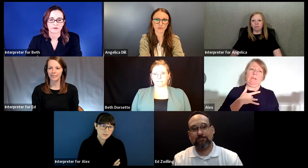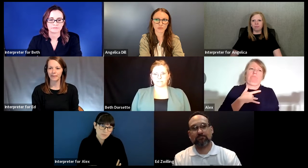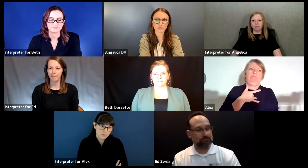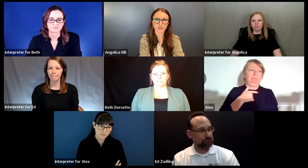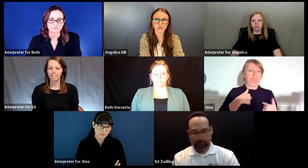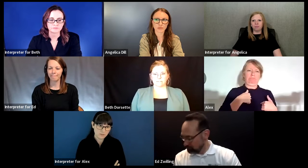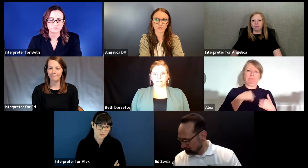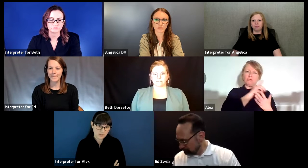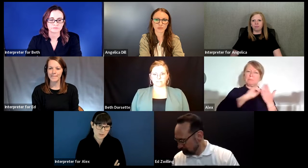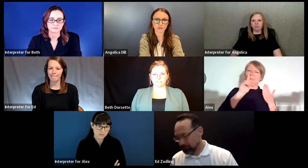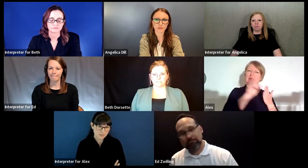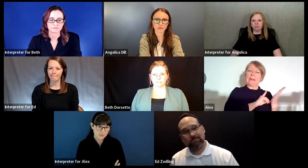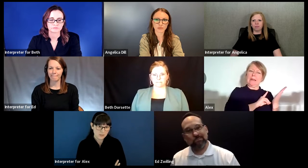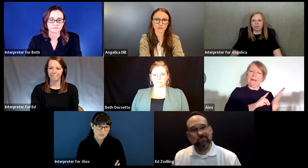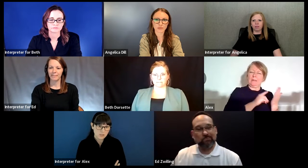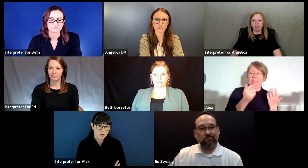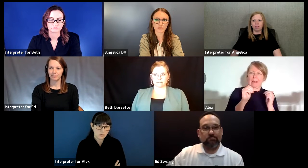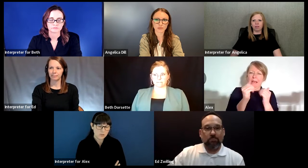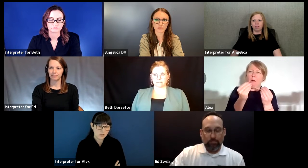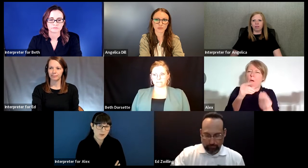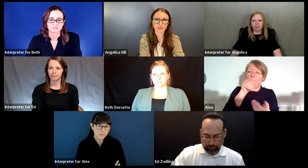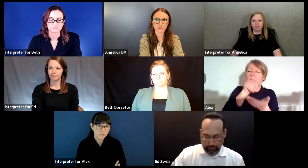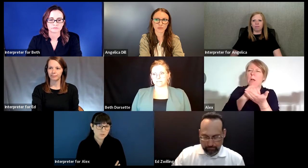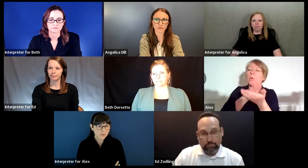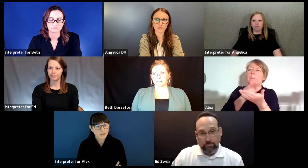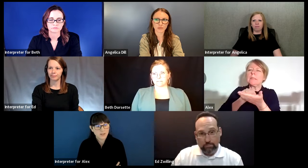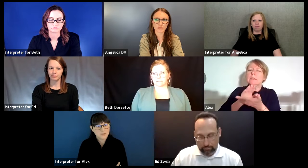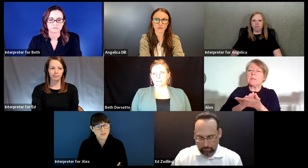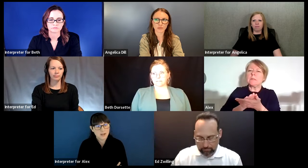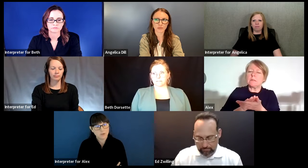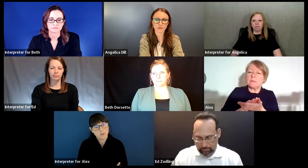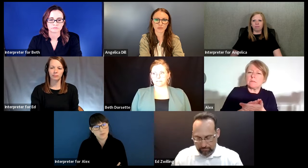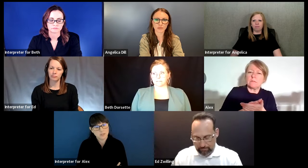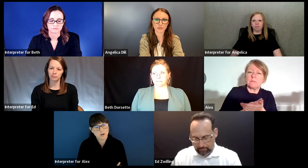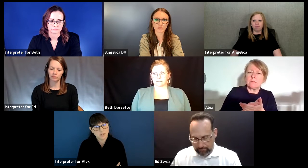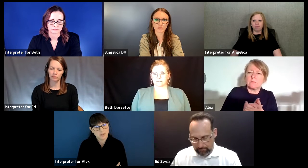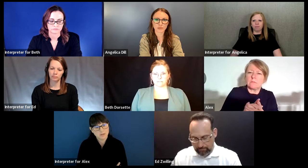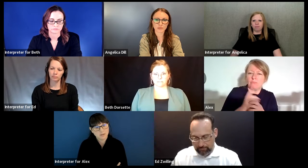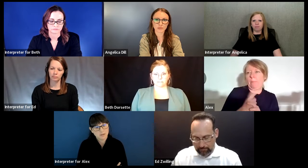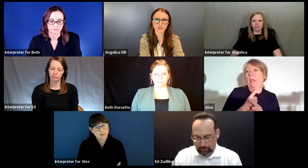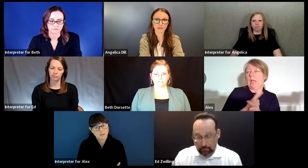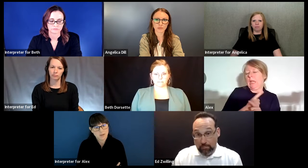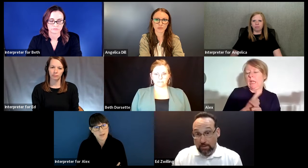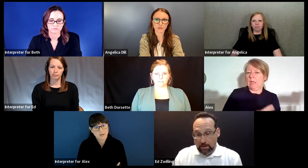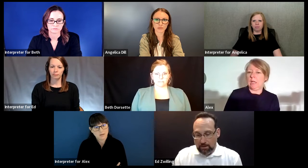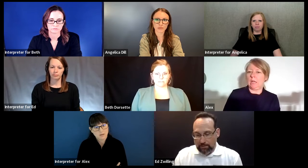And if you felt that you know you had been discriminated against, how would you be able to document that accurately?